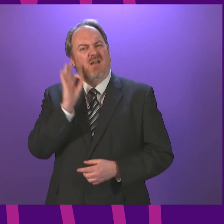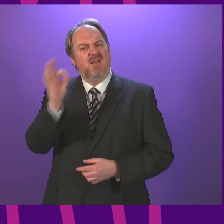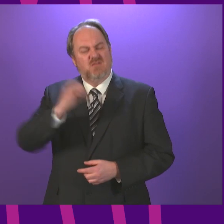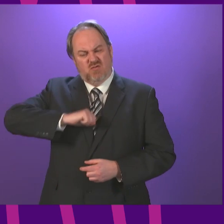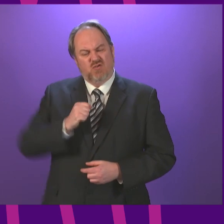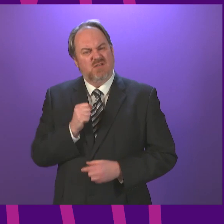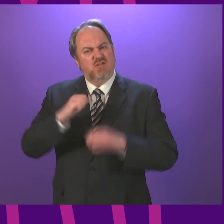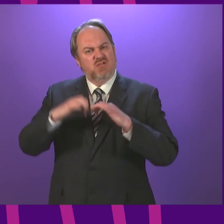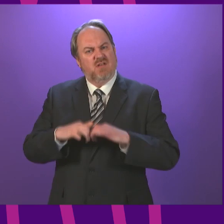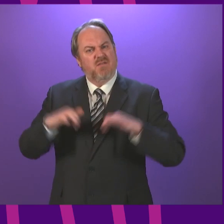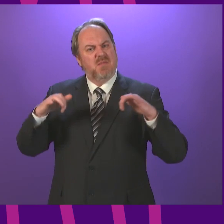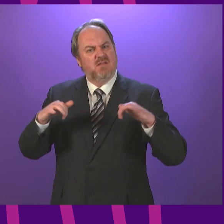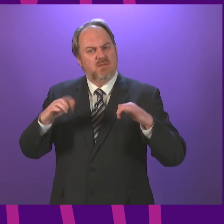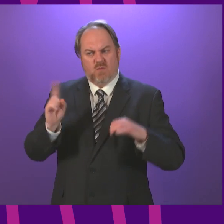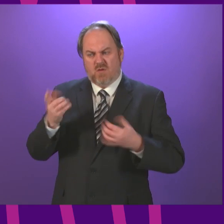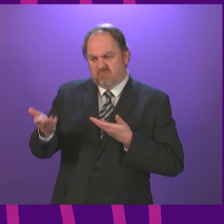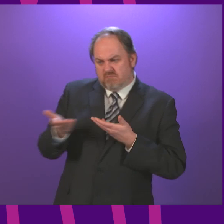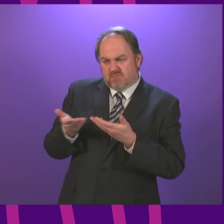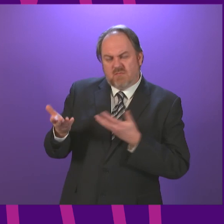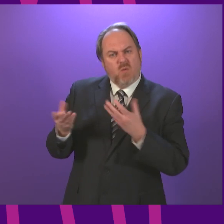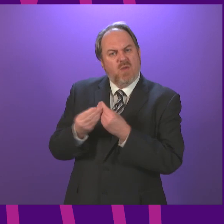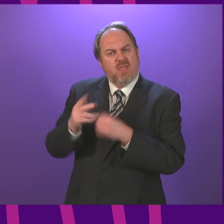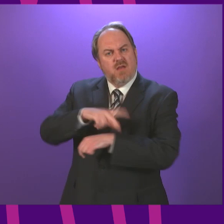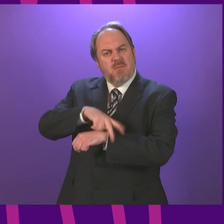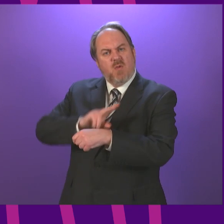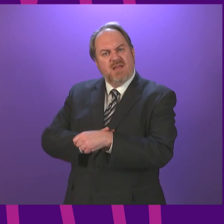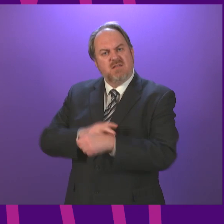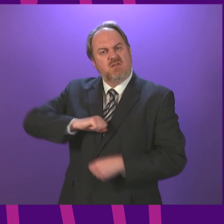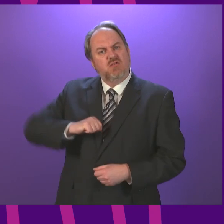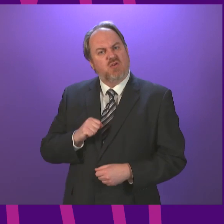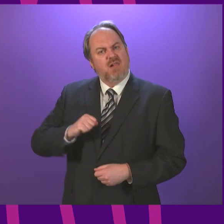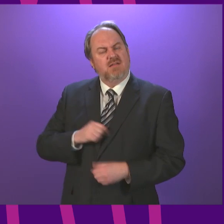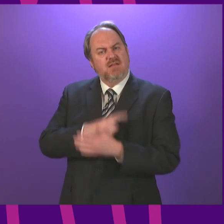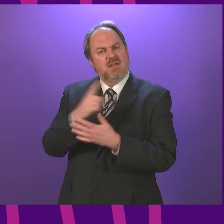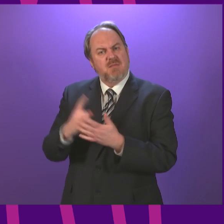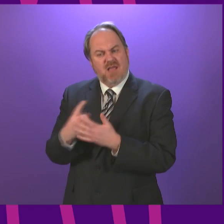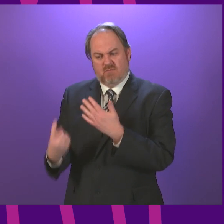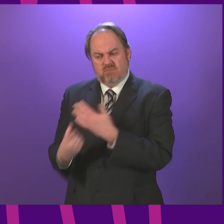what discussions it has had with Police Scotland regarding the incidents at George Square and